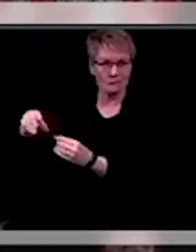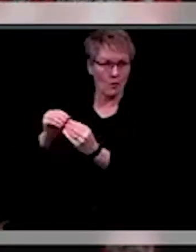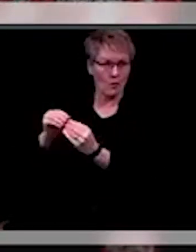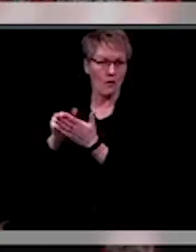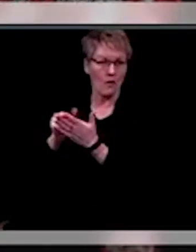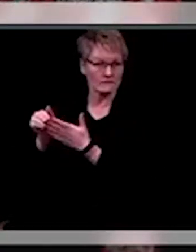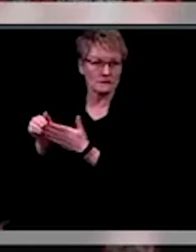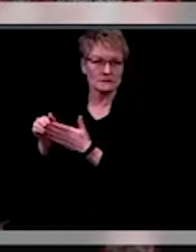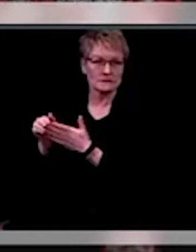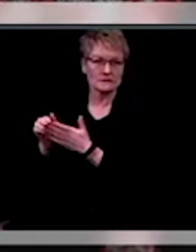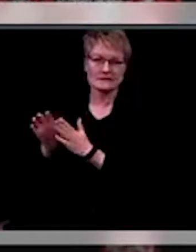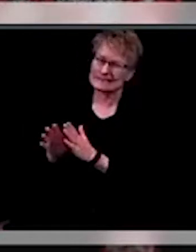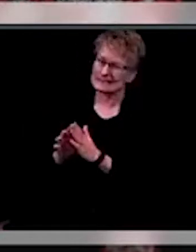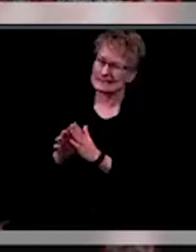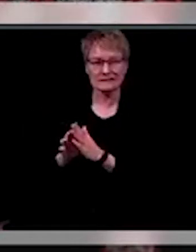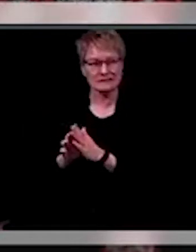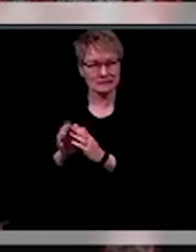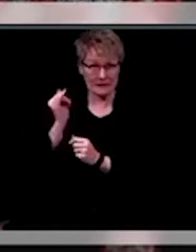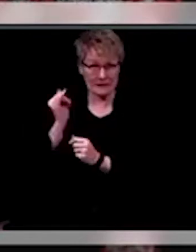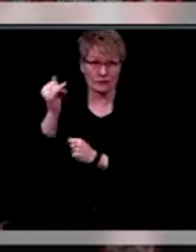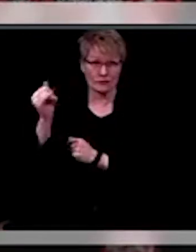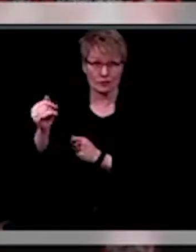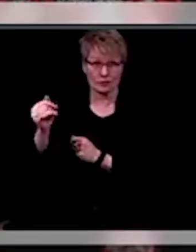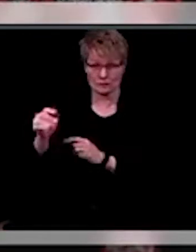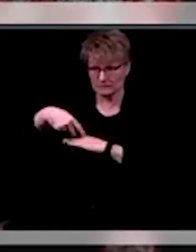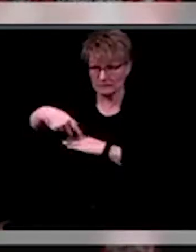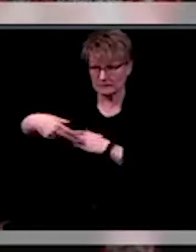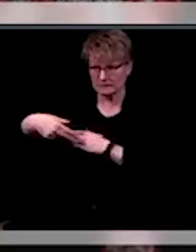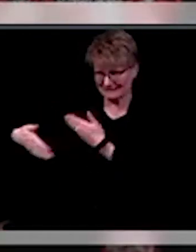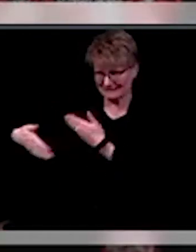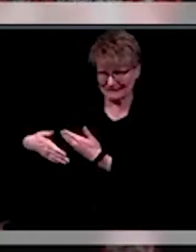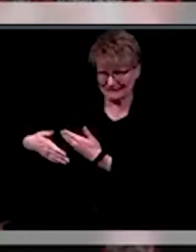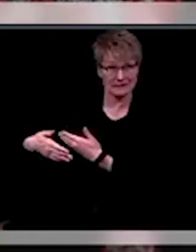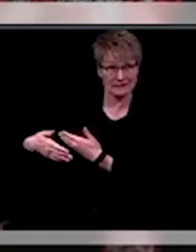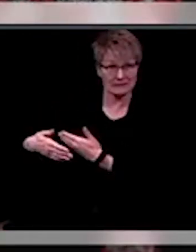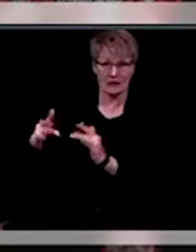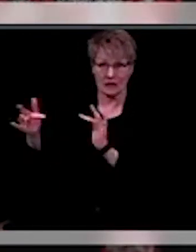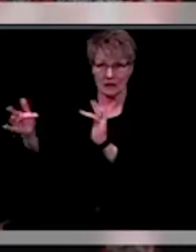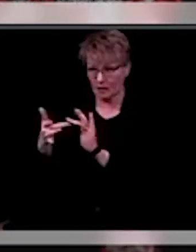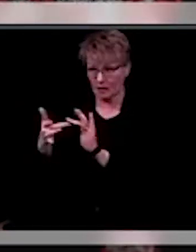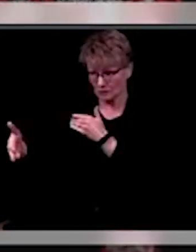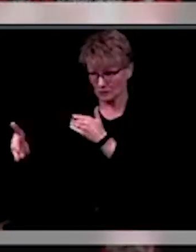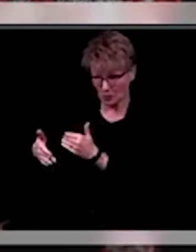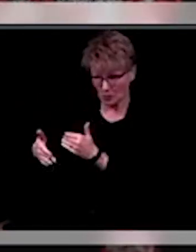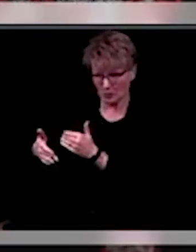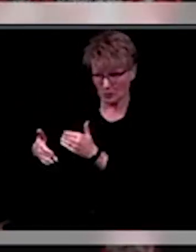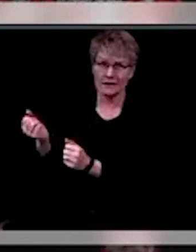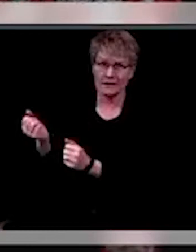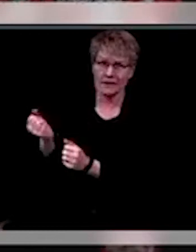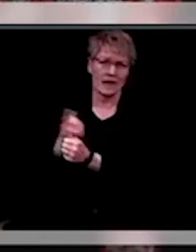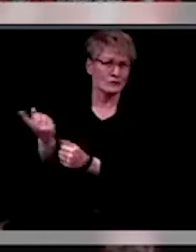you're in close quarters and having close contact everybody's at risk right now. So, we want people